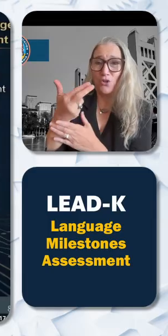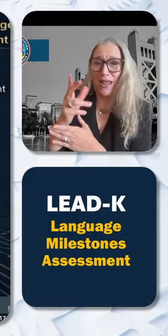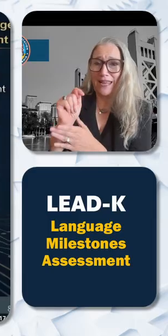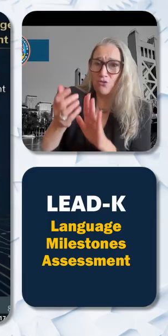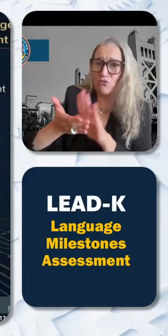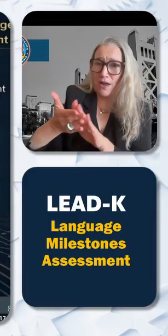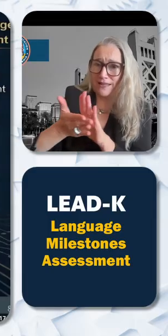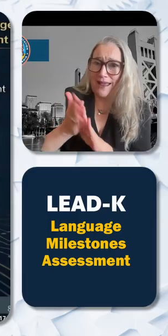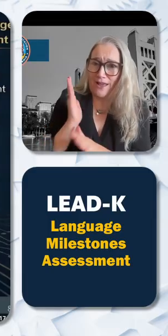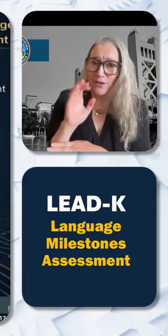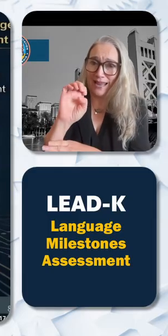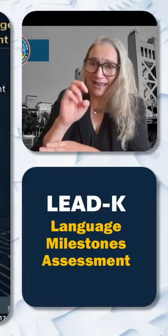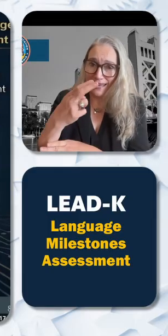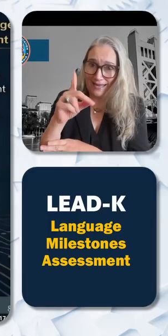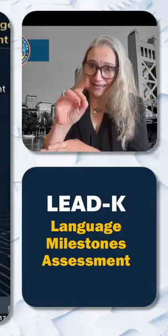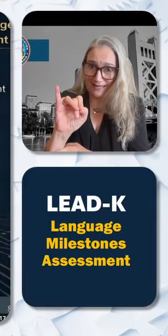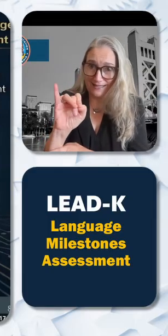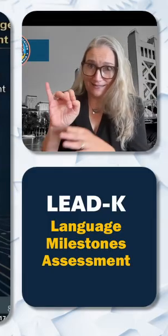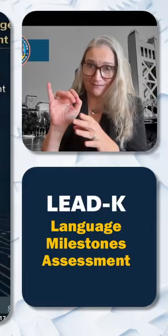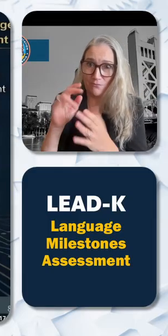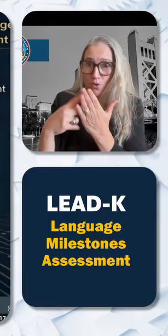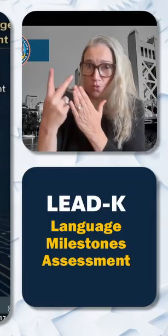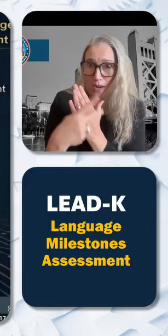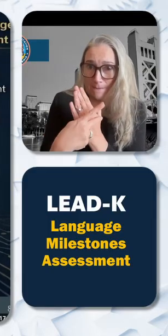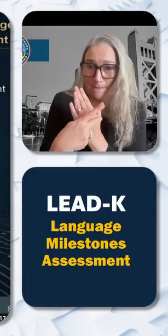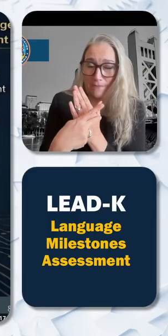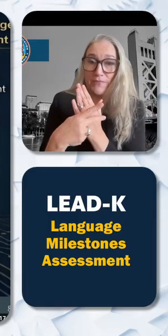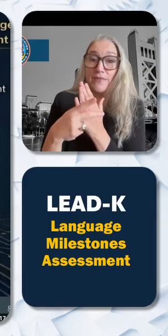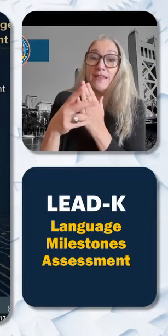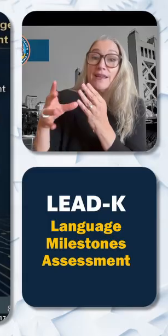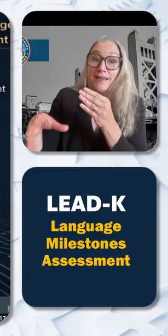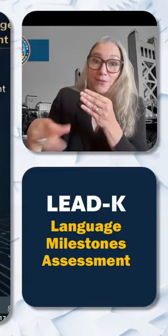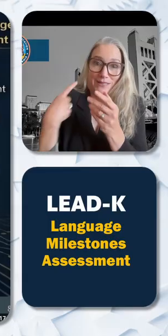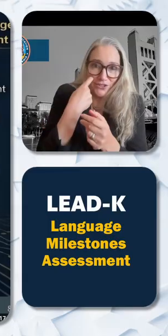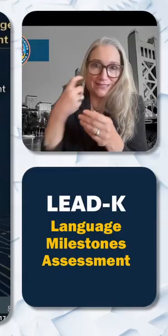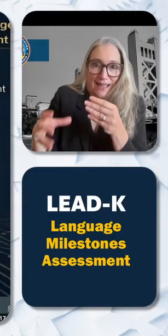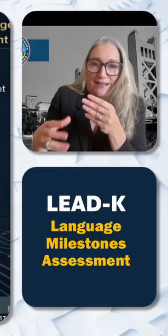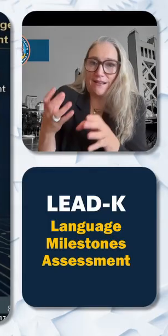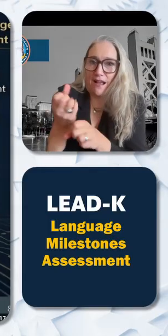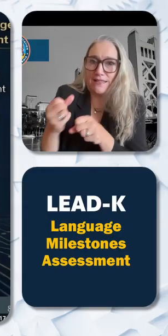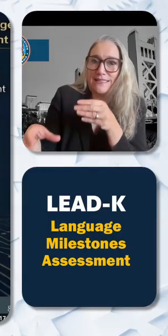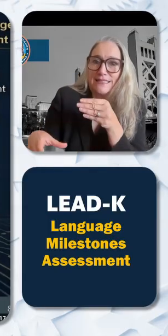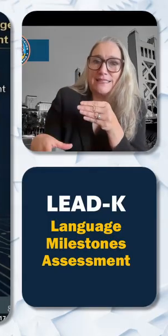LEAD-K Family Services received a grant to run our EHDI program, Eddy program.